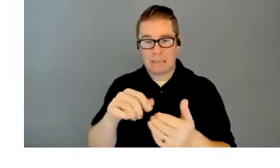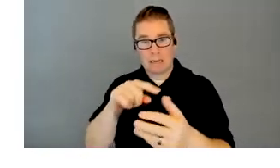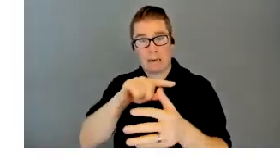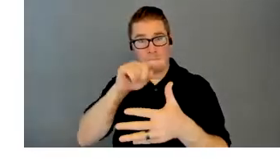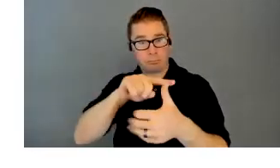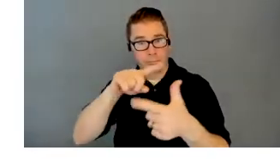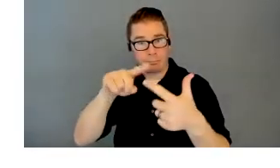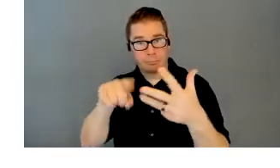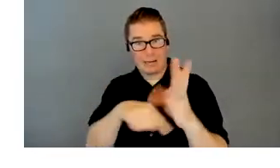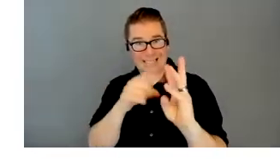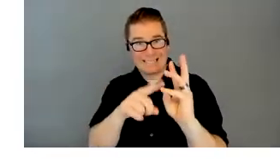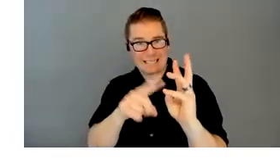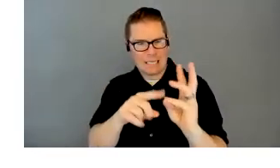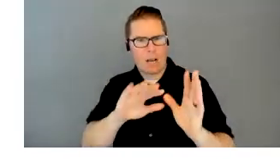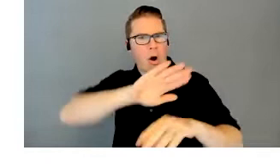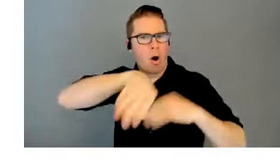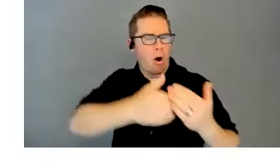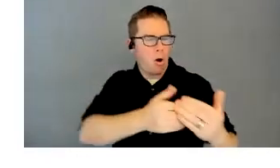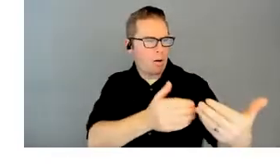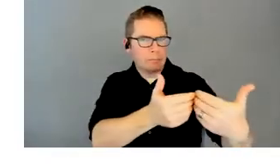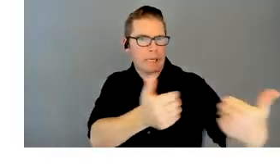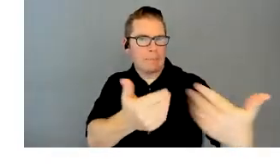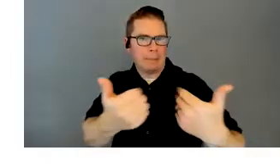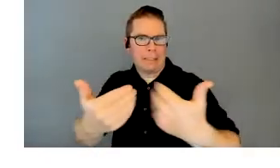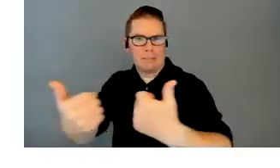So I wanted you to see that